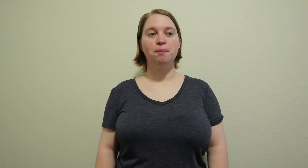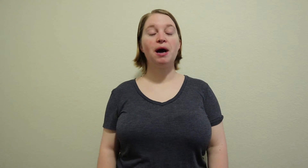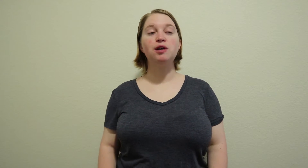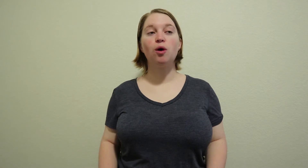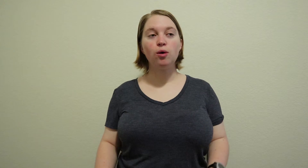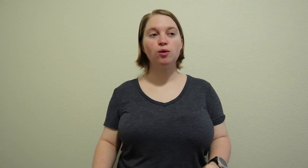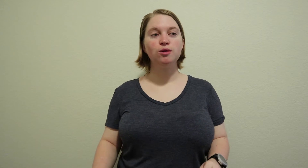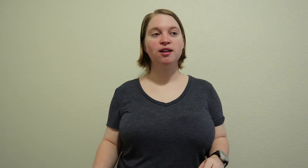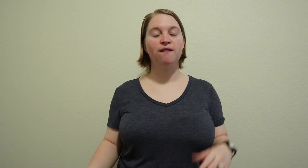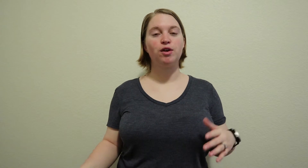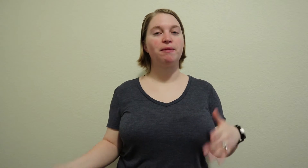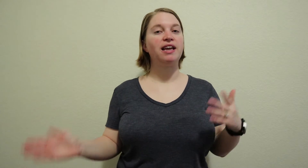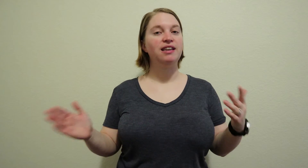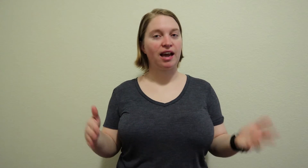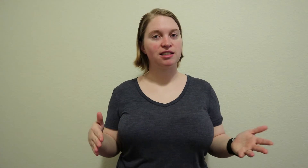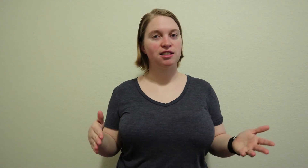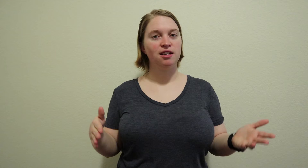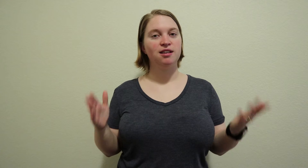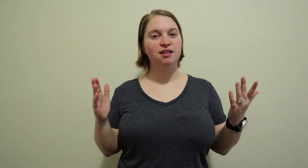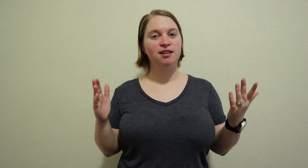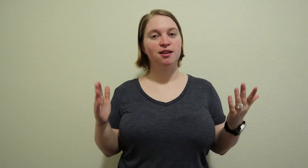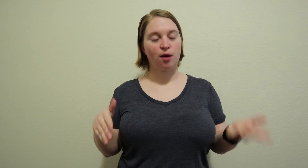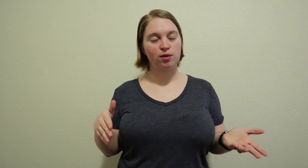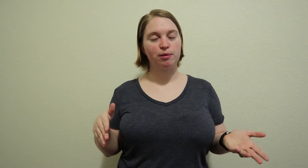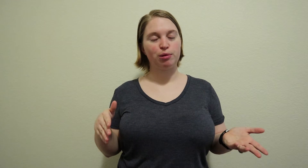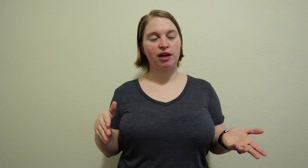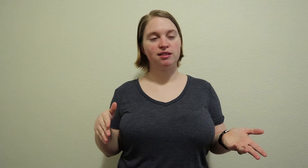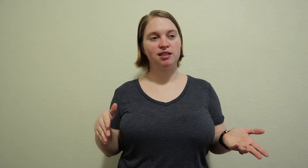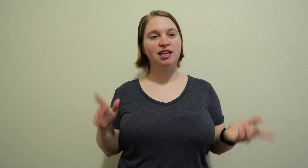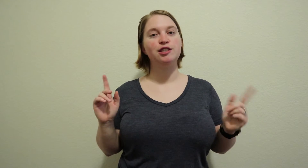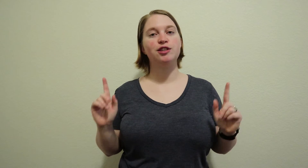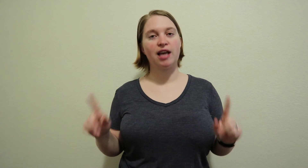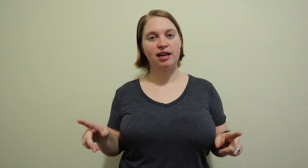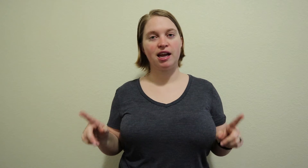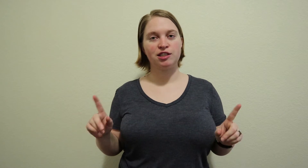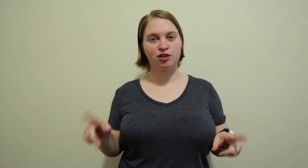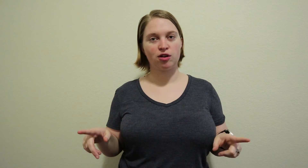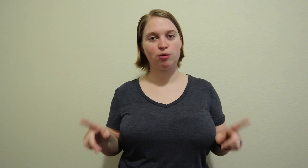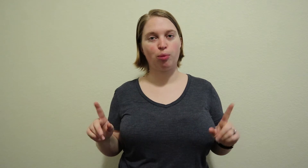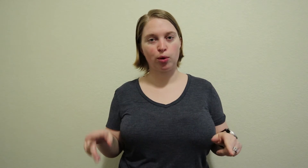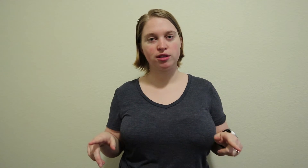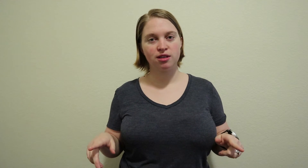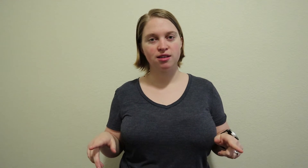my goal for my next Cochlear Implant is to get an external port